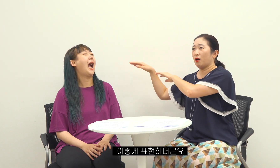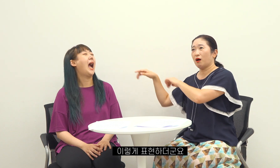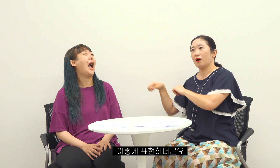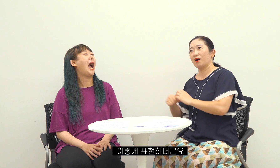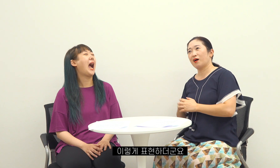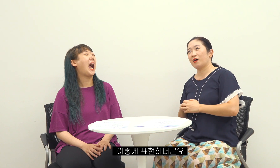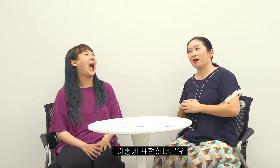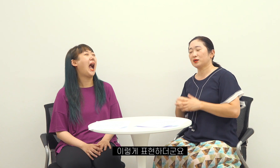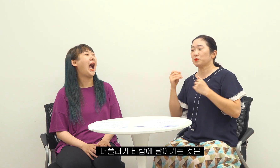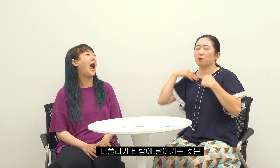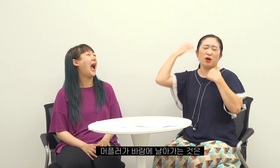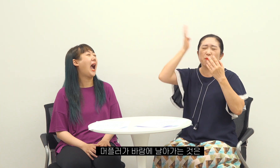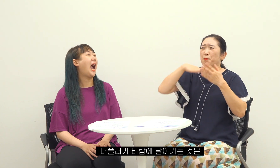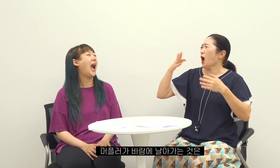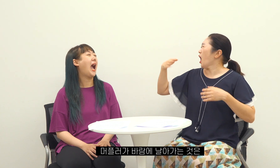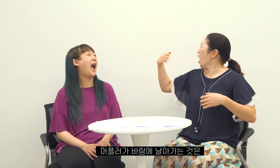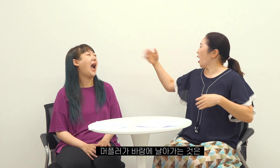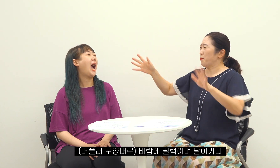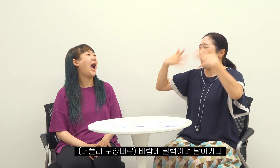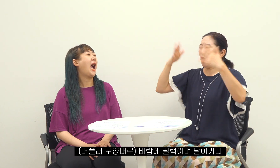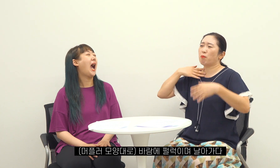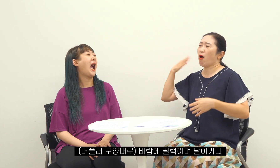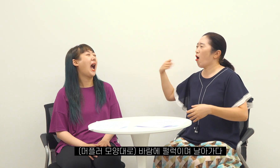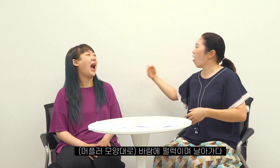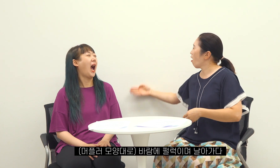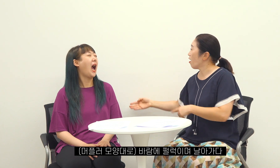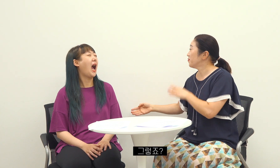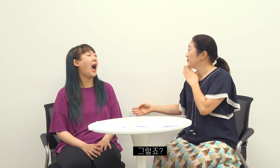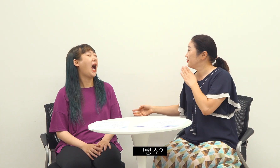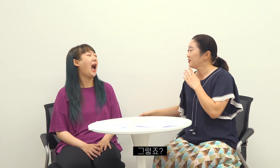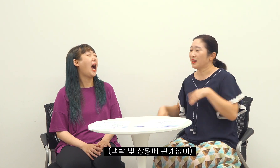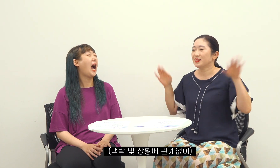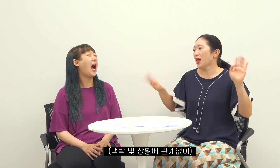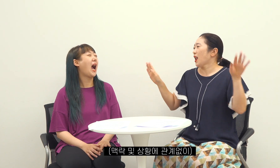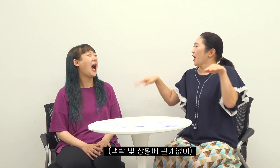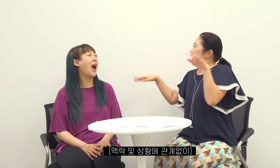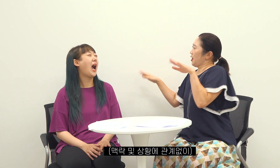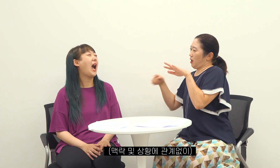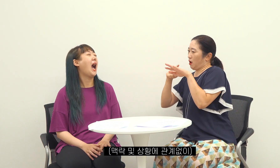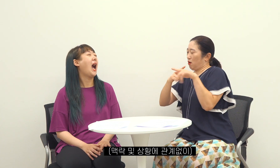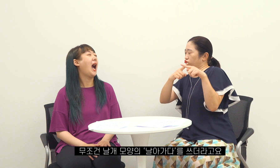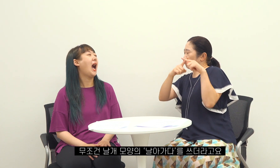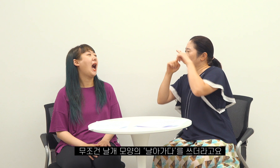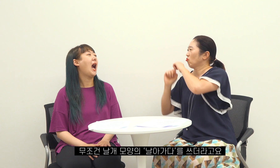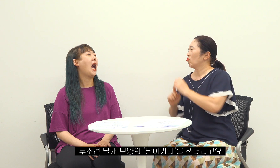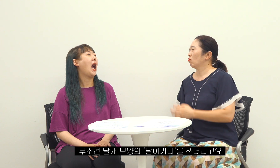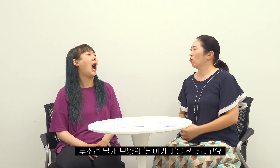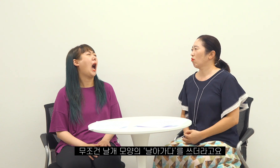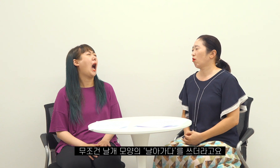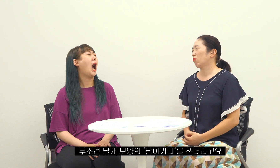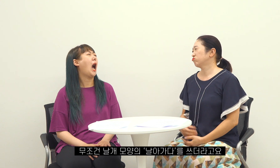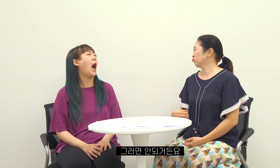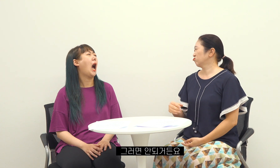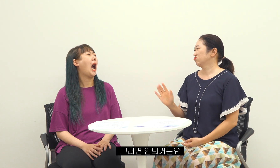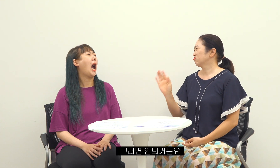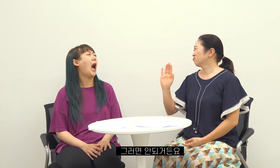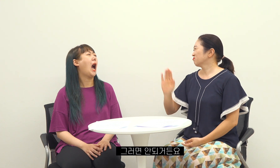When the muffler blows in the wind, it is expressed as ‘(the shape of the muffler) fluttering in the wind’. Yes? (Regardless of context and circumstances) I always used the wing-shaped ‘fly’.